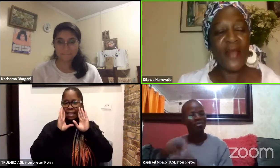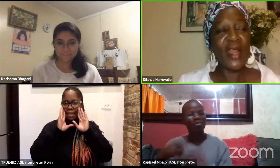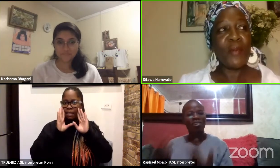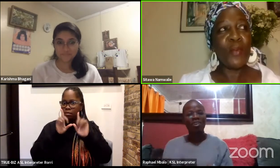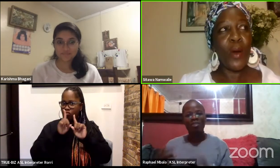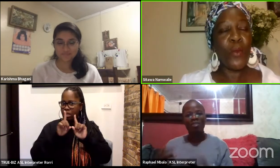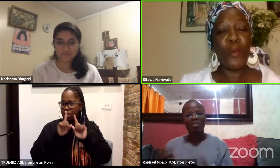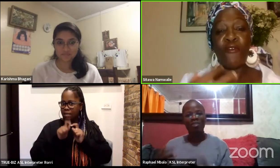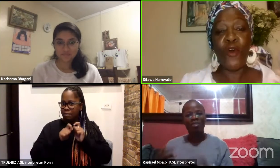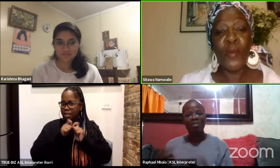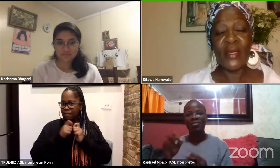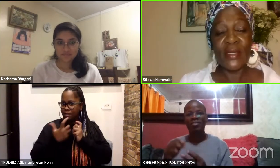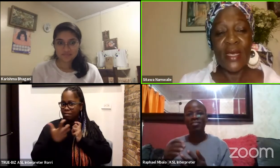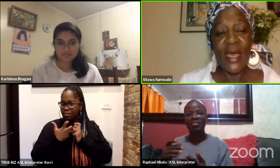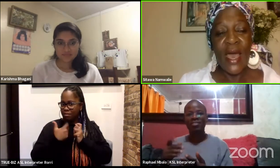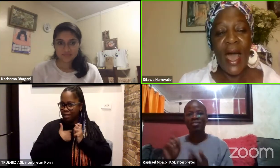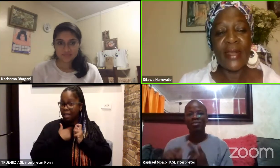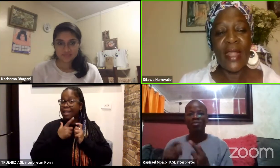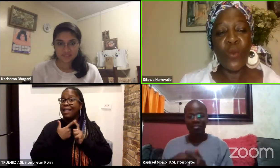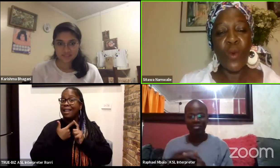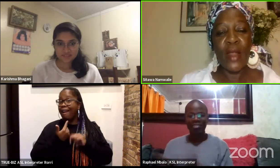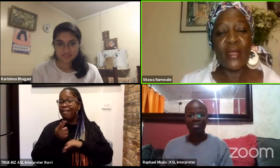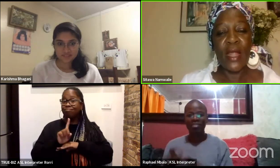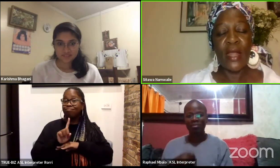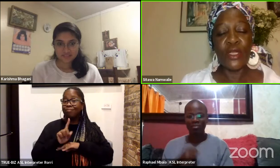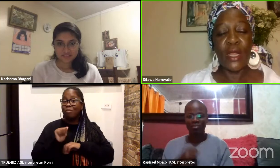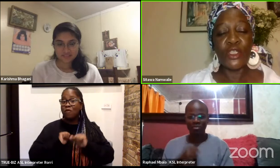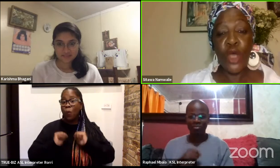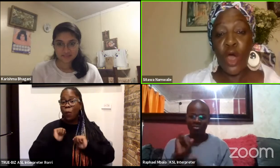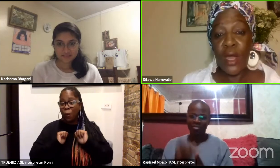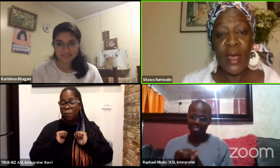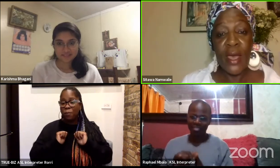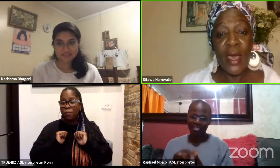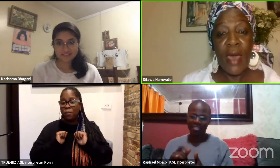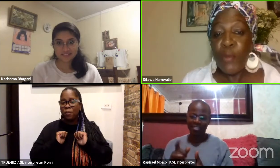and then I perform it and shock, everybody gets it.